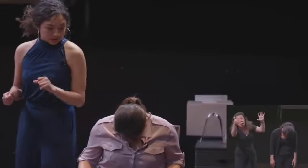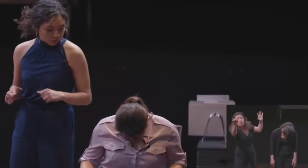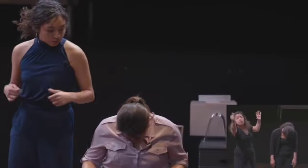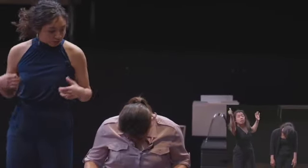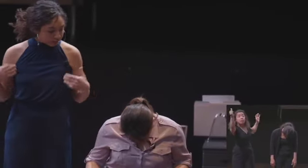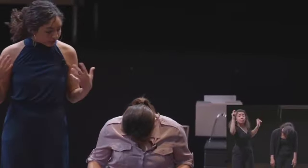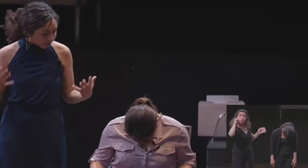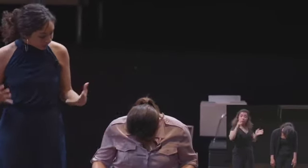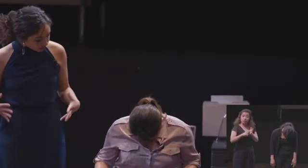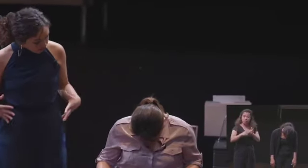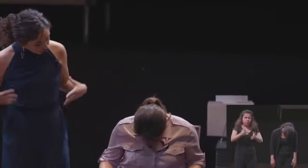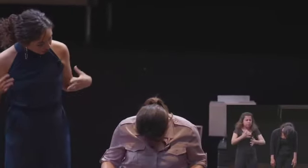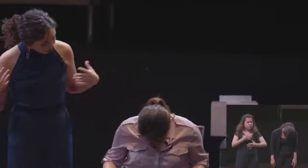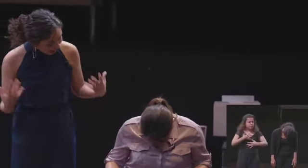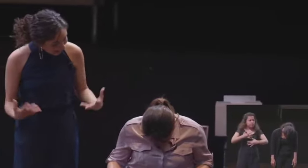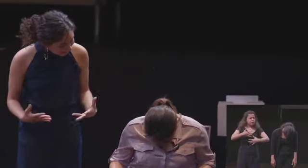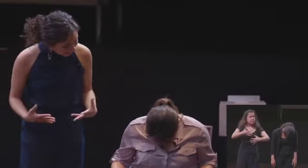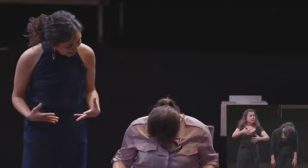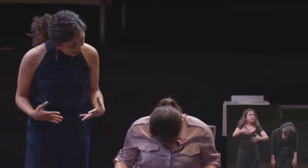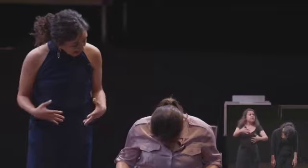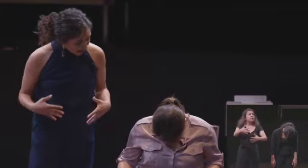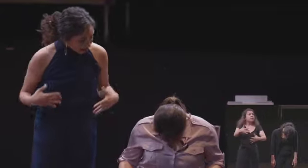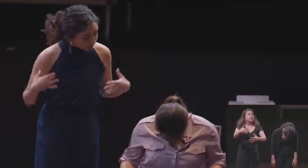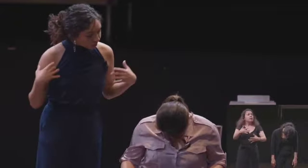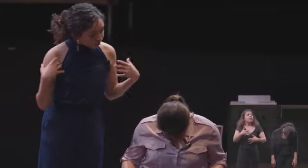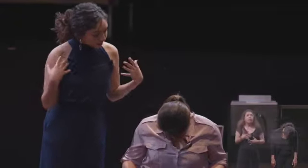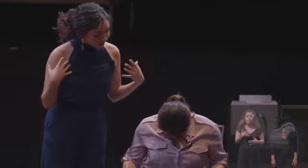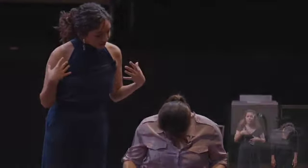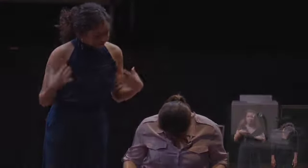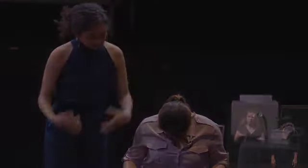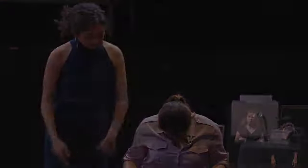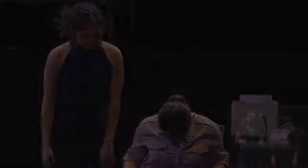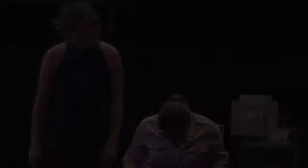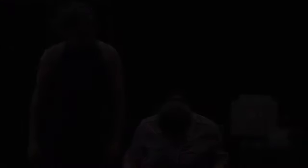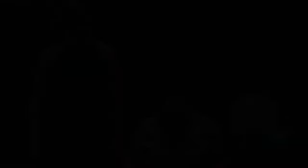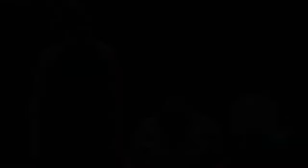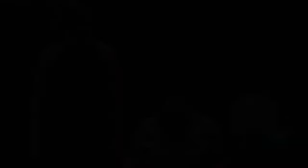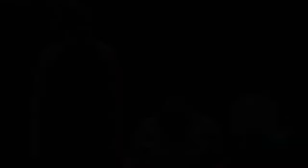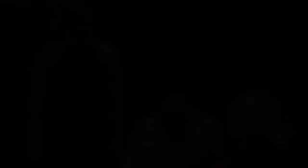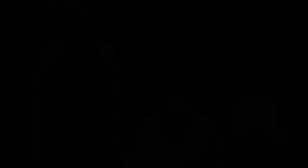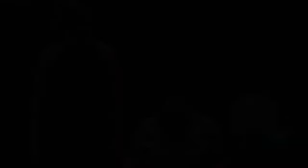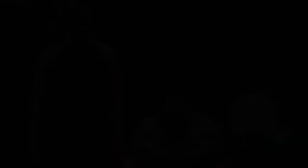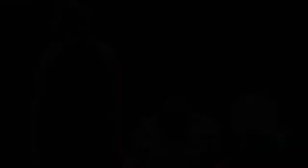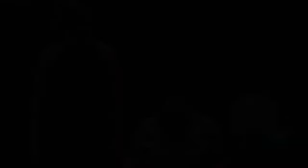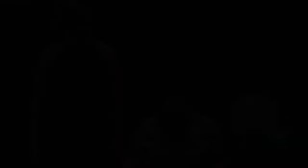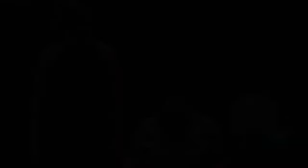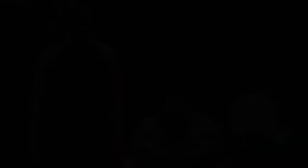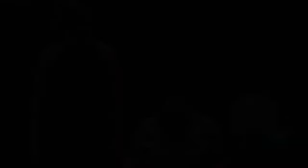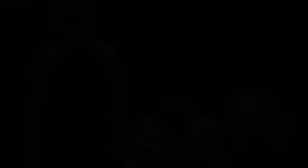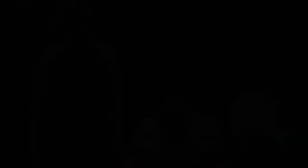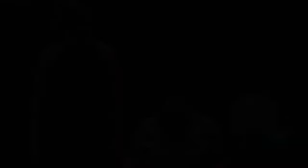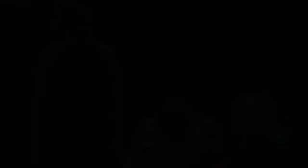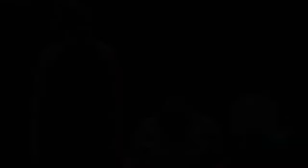that the more you breathe, the more you relax, and the more you relax- - [stage manager] Hold please. [AD] Full view of stage. At left, the ASL Interpreters. At right, the office.